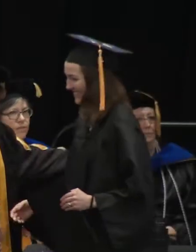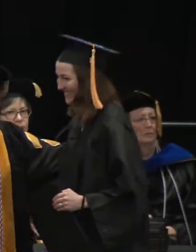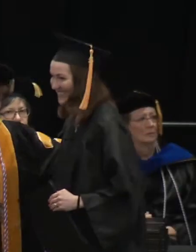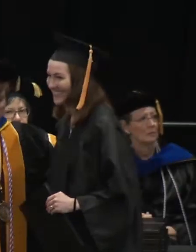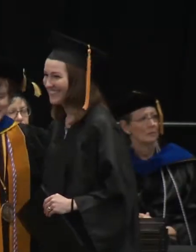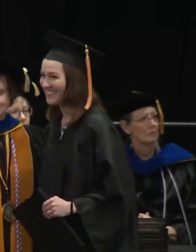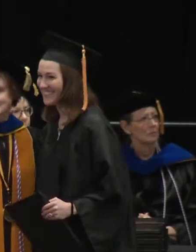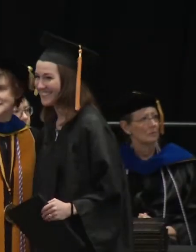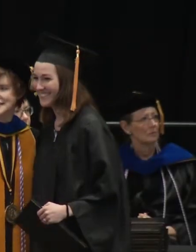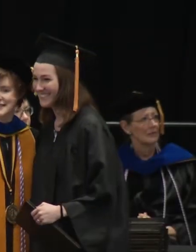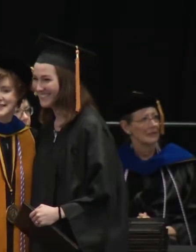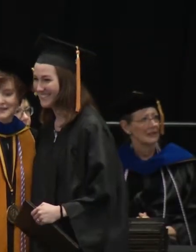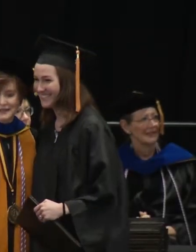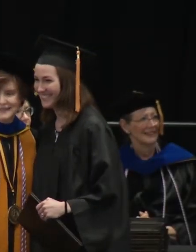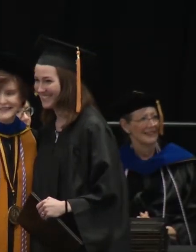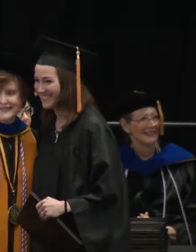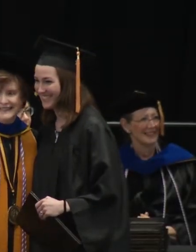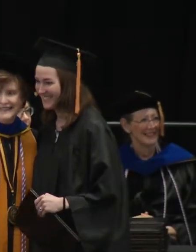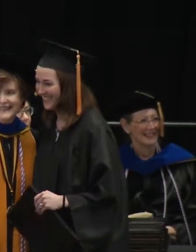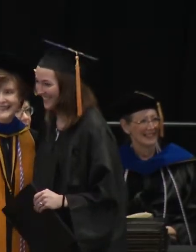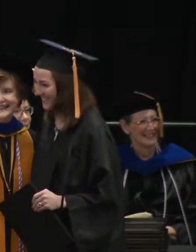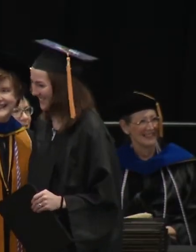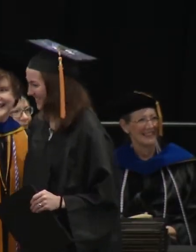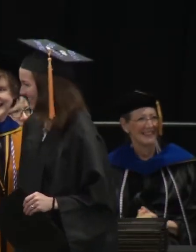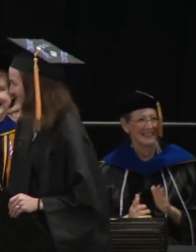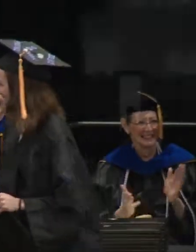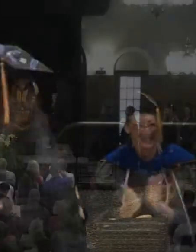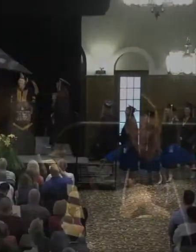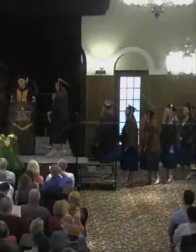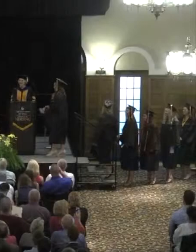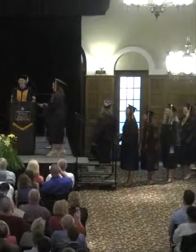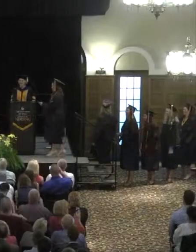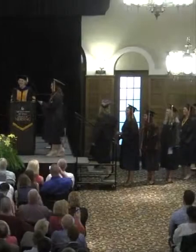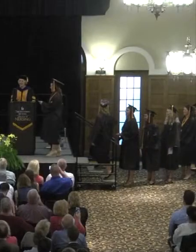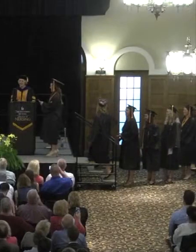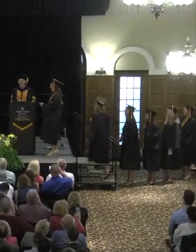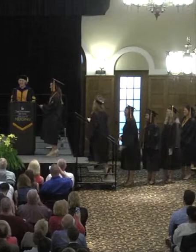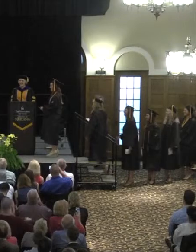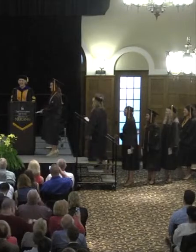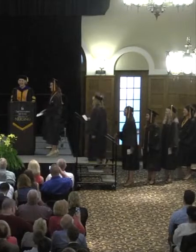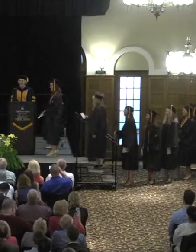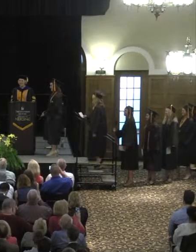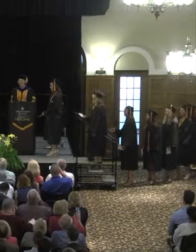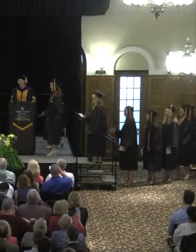The one, the only, Jason Bussler, BSN, Bachelor of Science in Nursing.